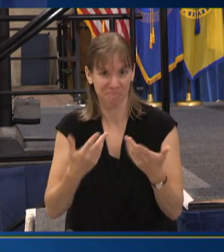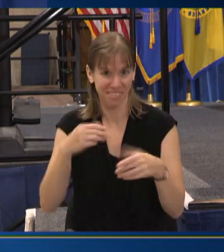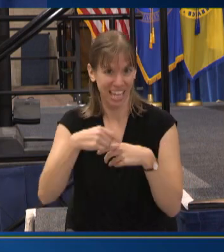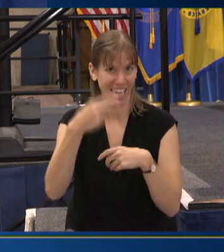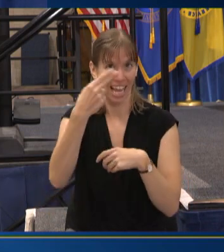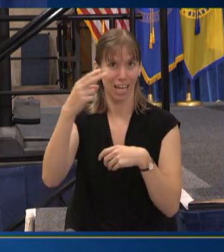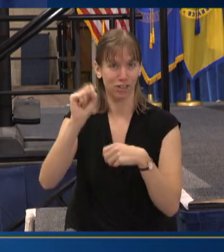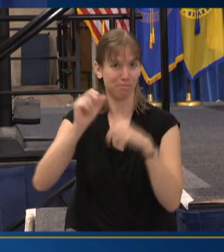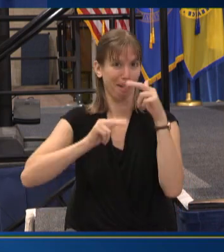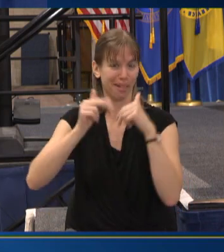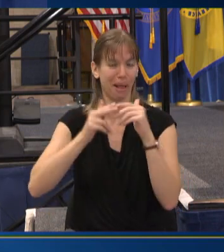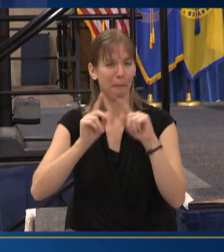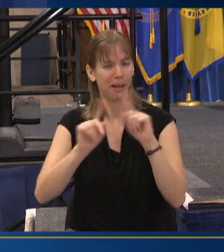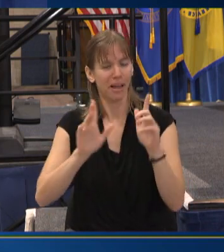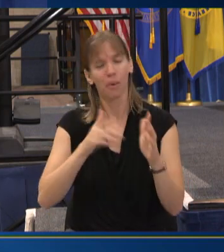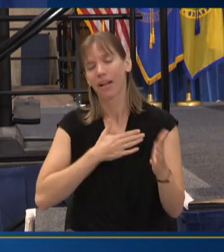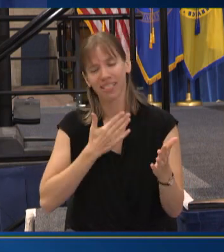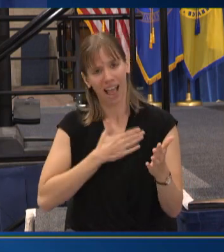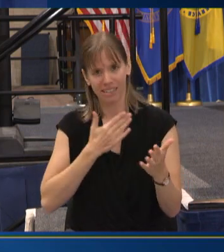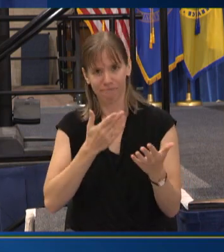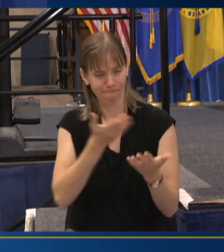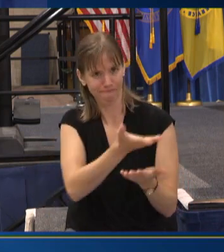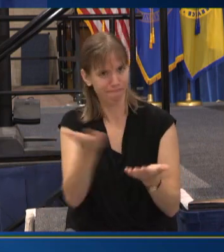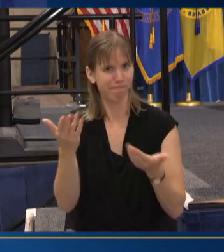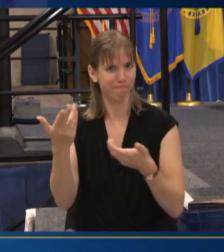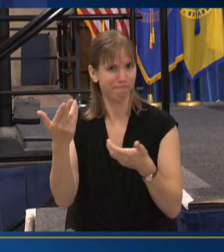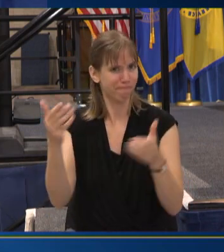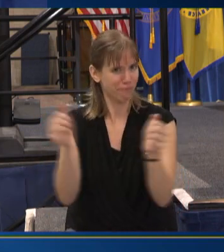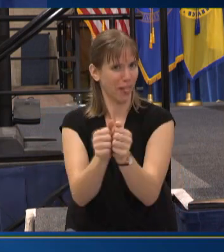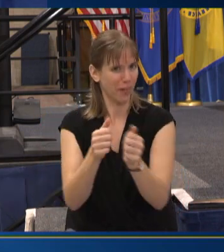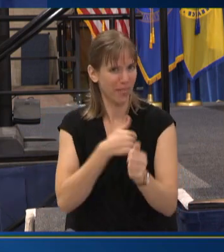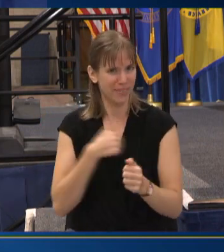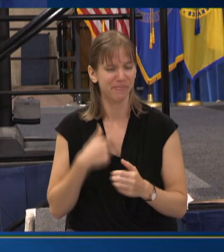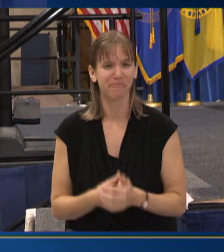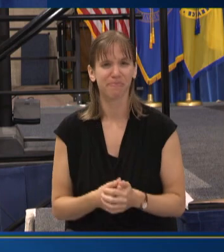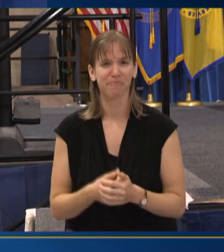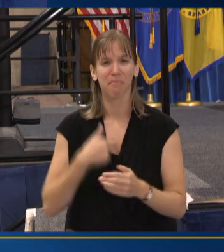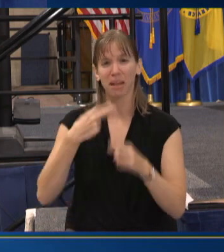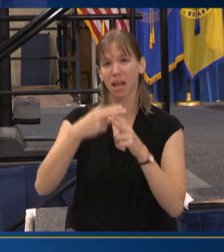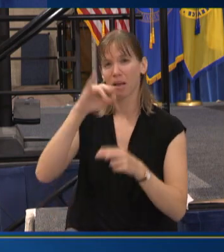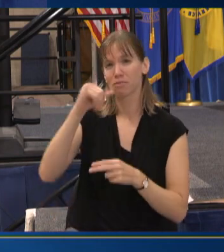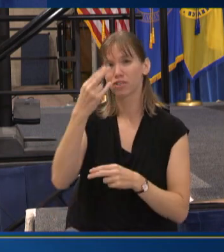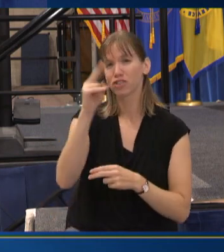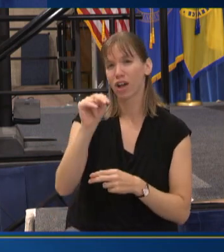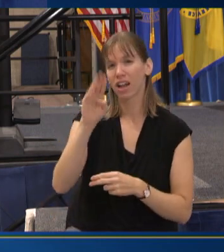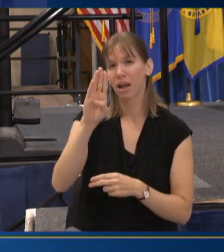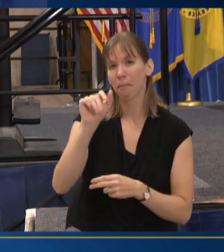But we are glad to have everybody here together. My name is John Balbas. I'm the Acting Director of the Office of